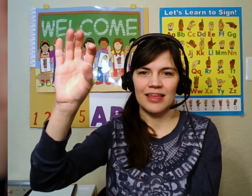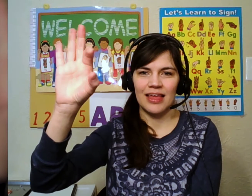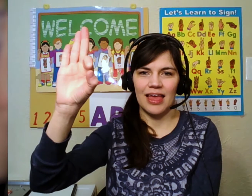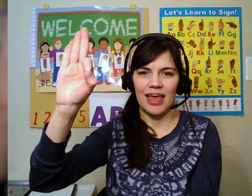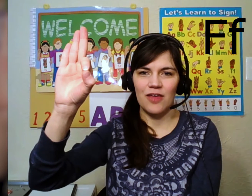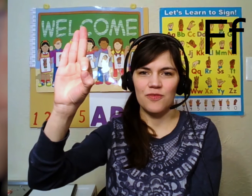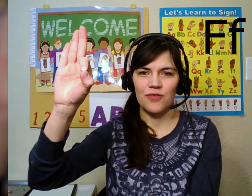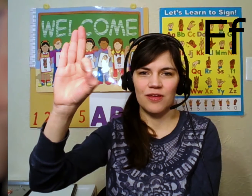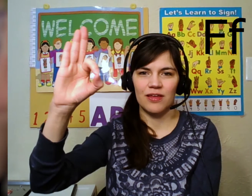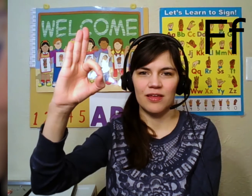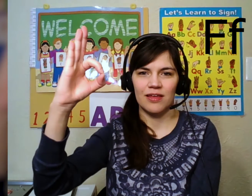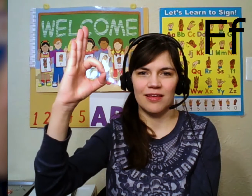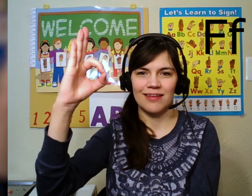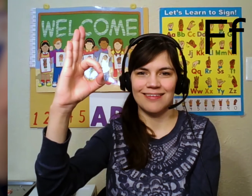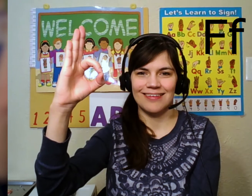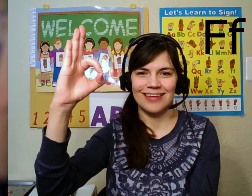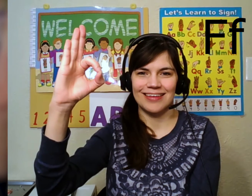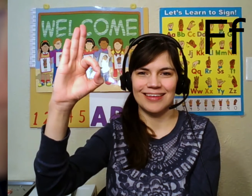F